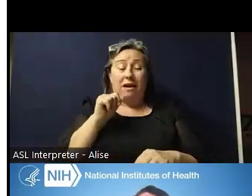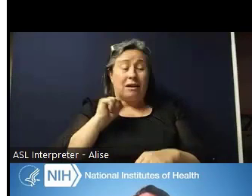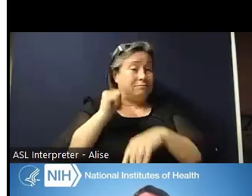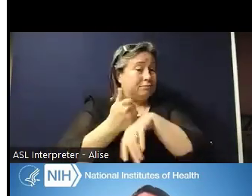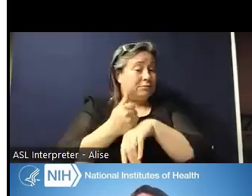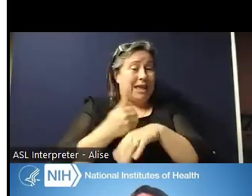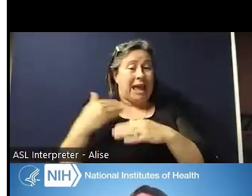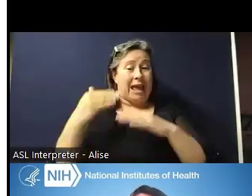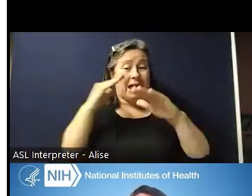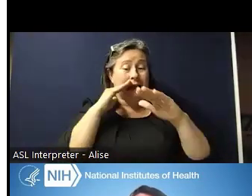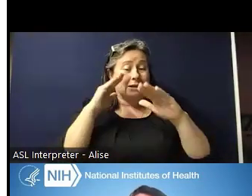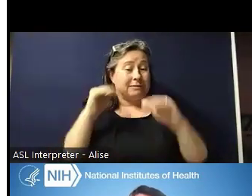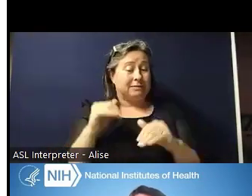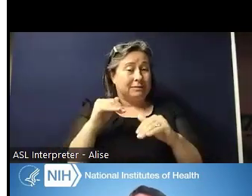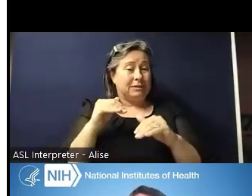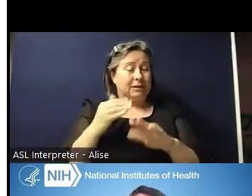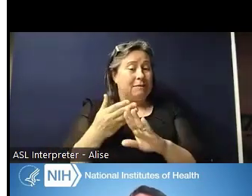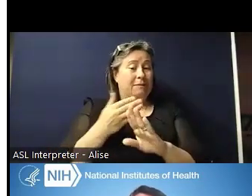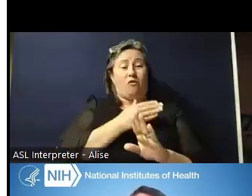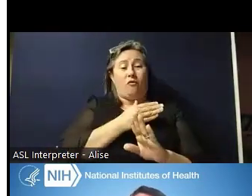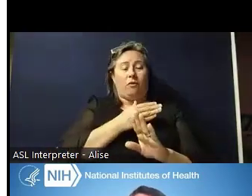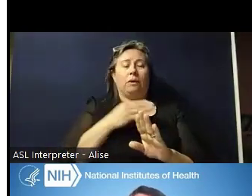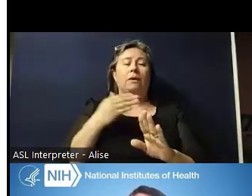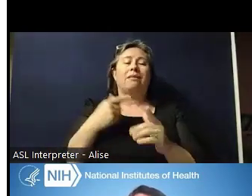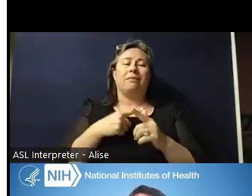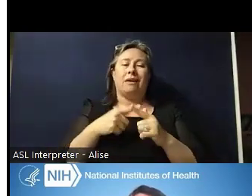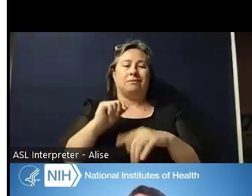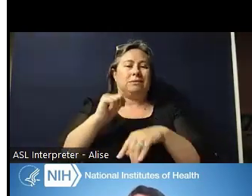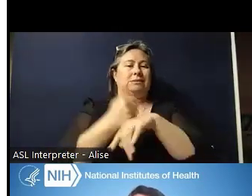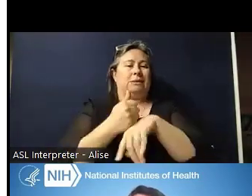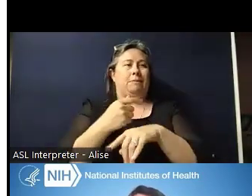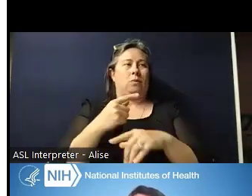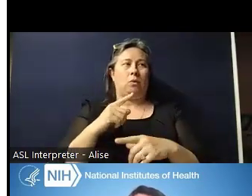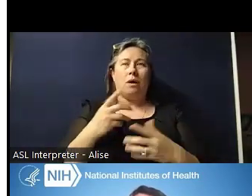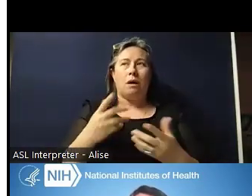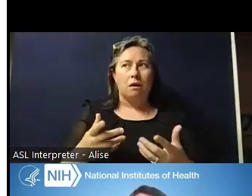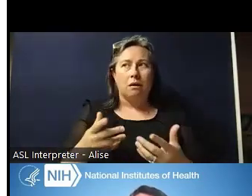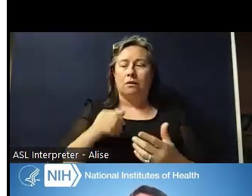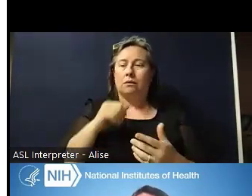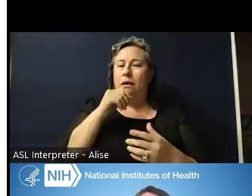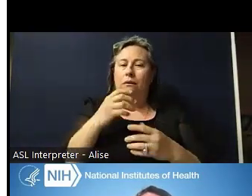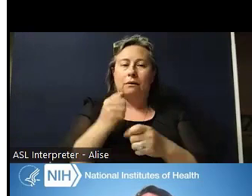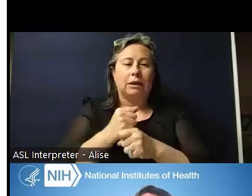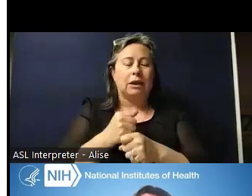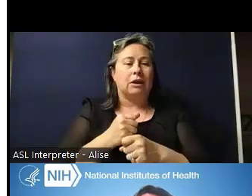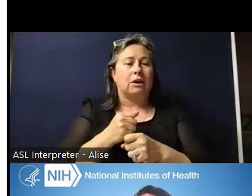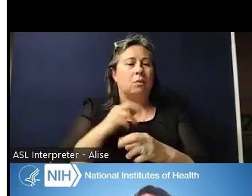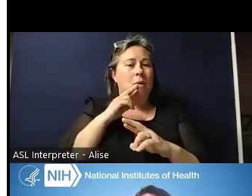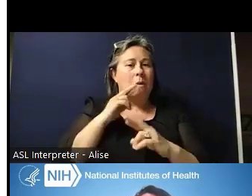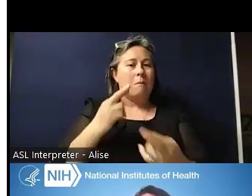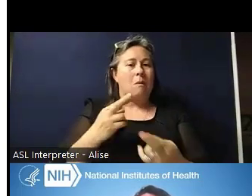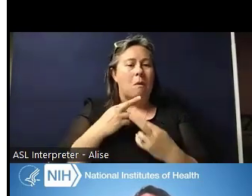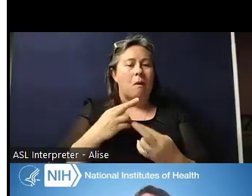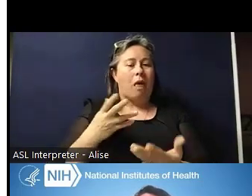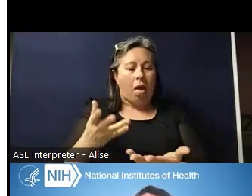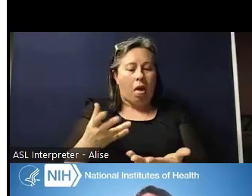it's kind of setting you up for a scenario where you're not going to be getting reports when you want them or need them, and then you're not going to have the language in your agreement